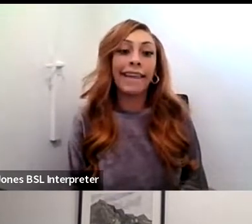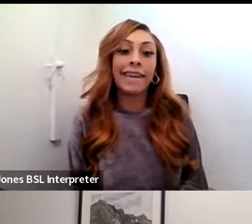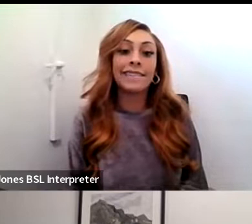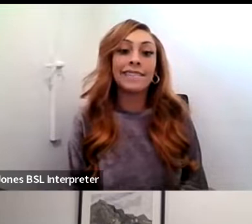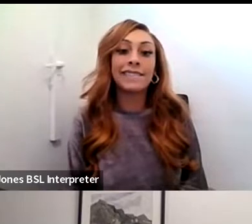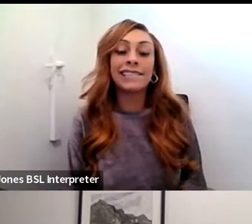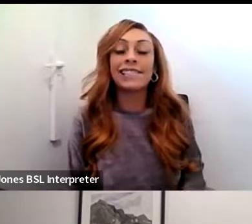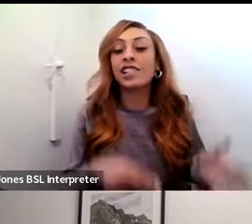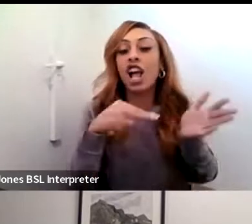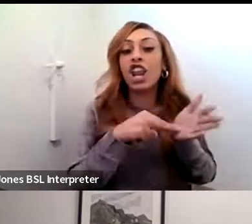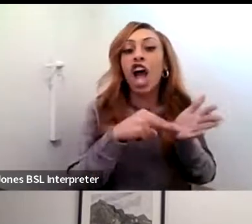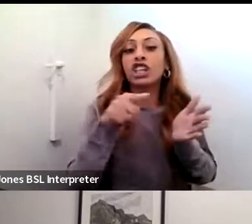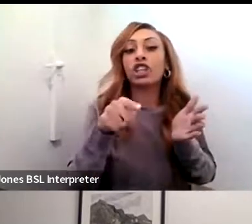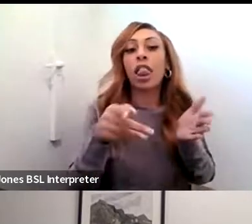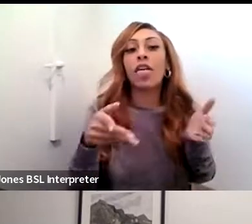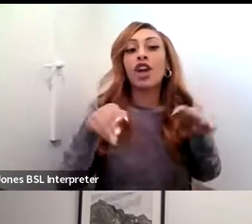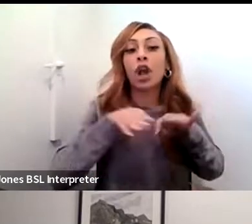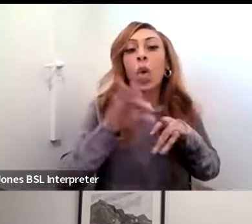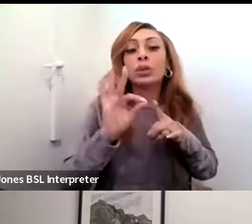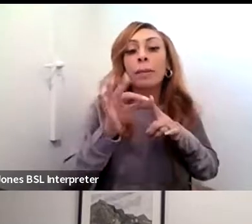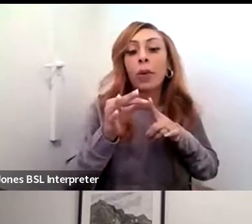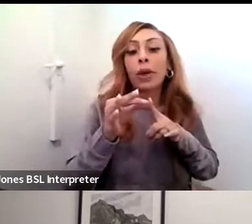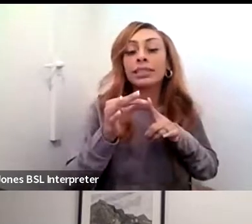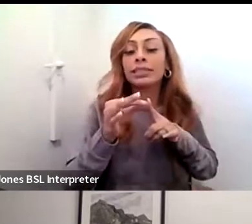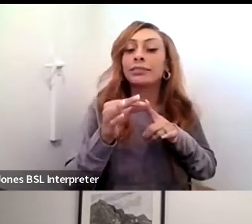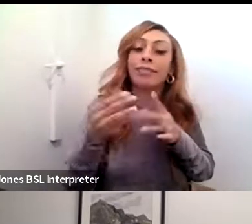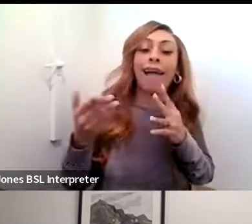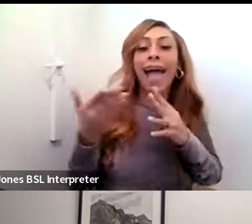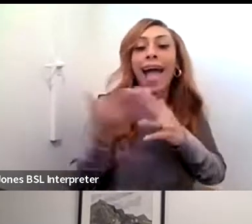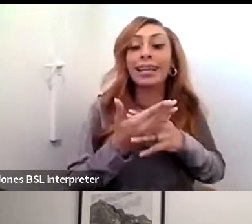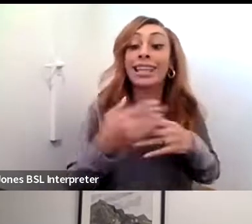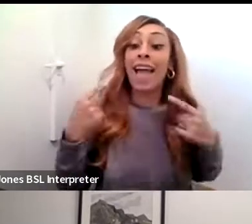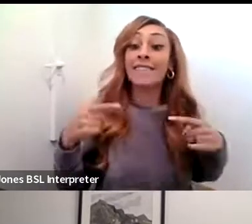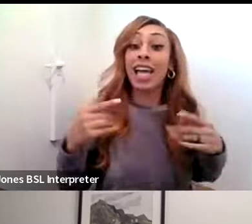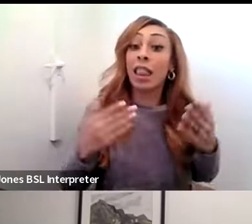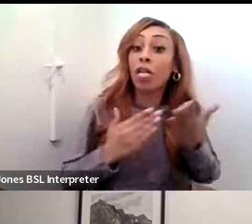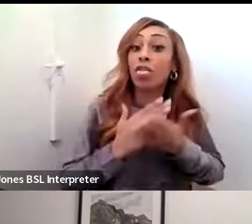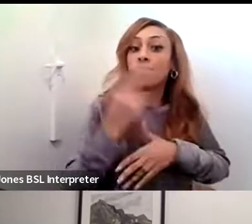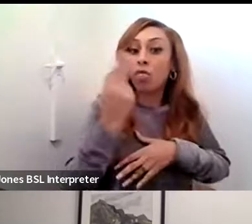I know that is a very practical point, about that access being available, was it through the Arts Council,